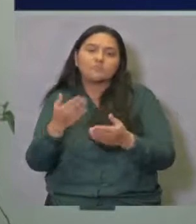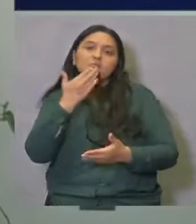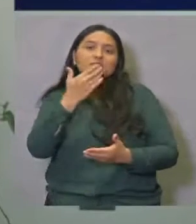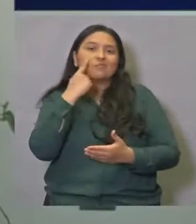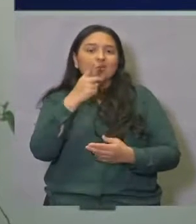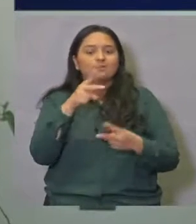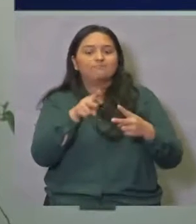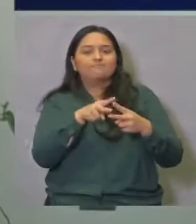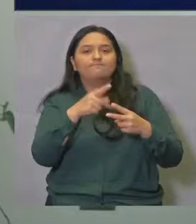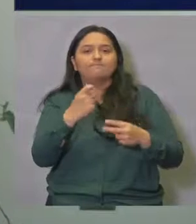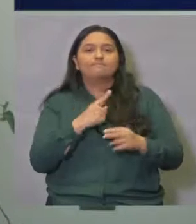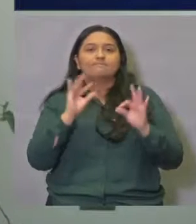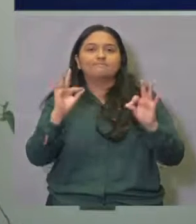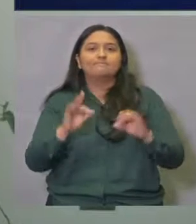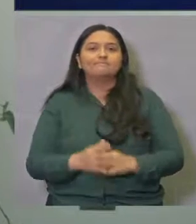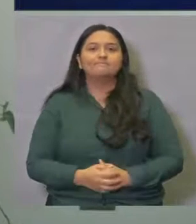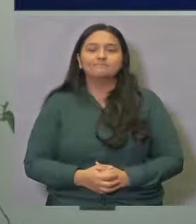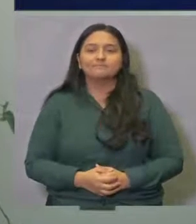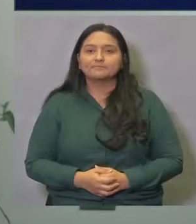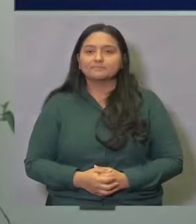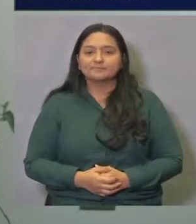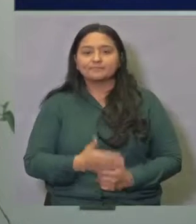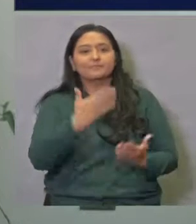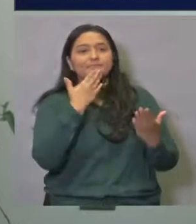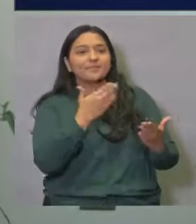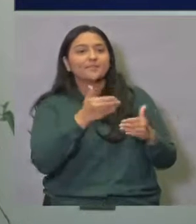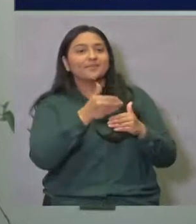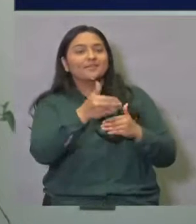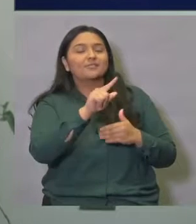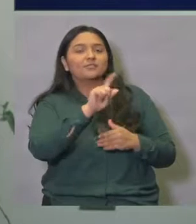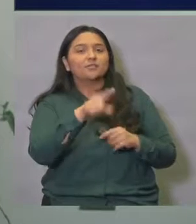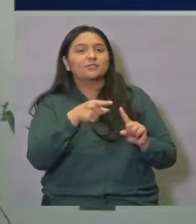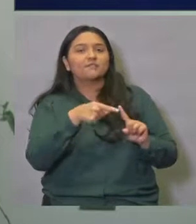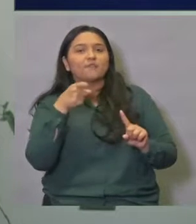REOPENING HERE IN THE